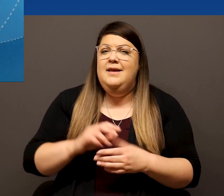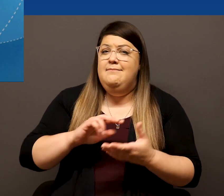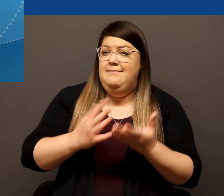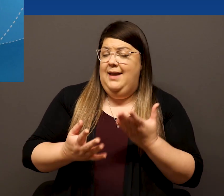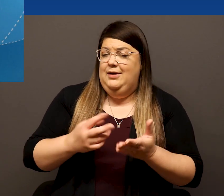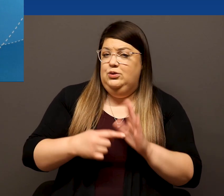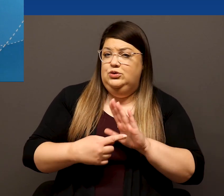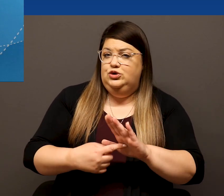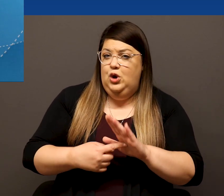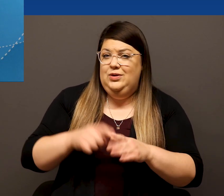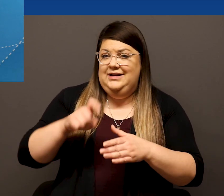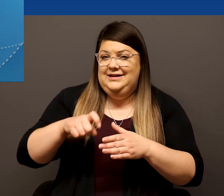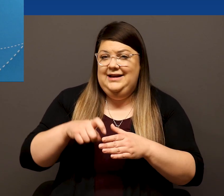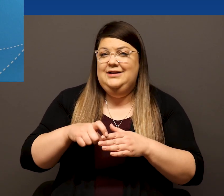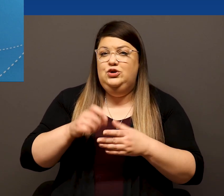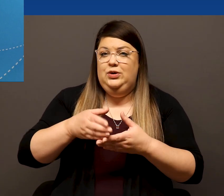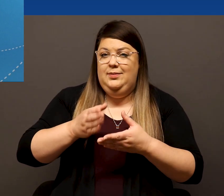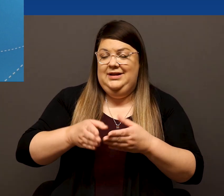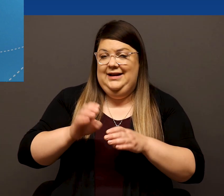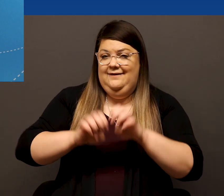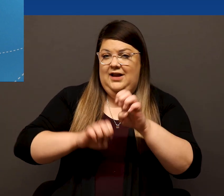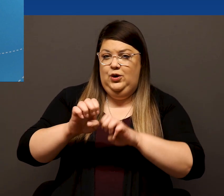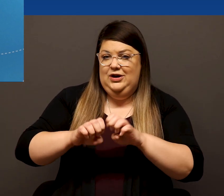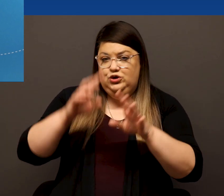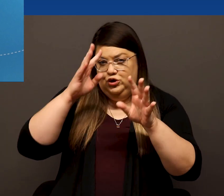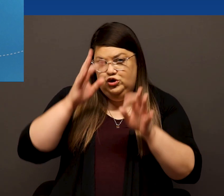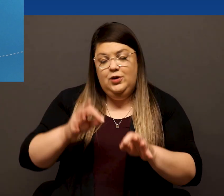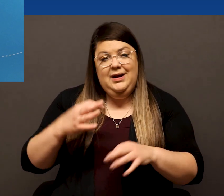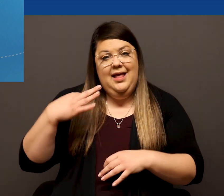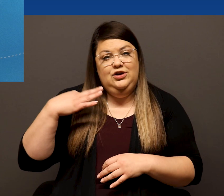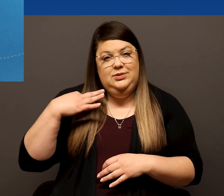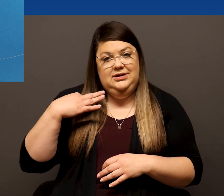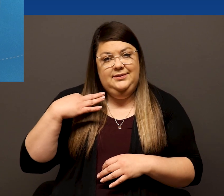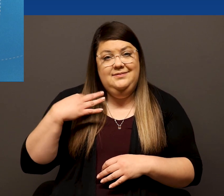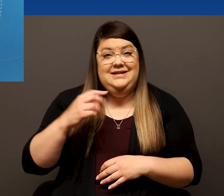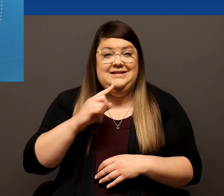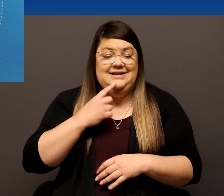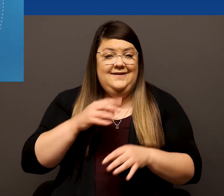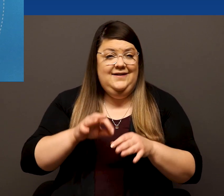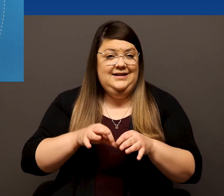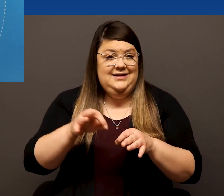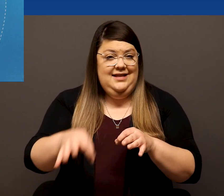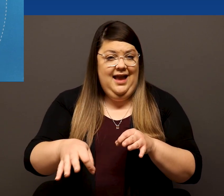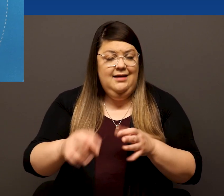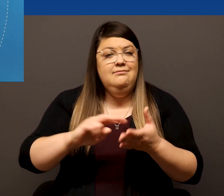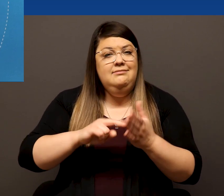an evaluation to determine eligibility. A significant delay means that your child